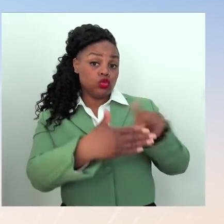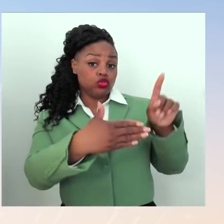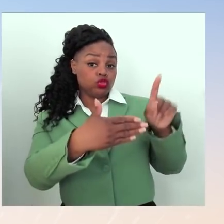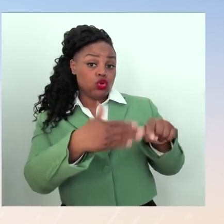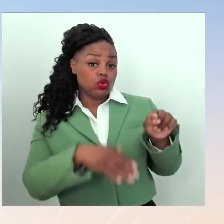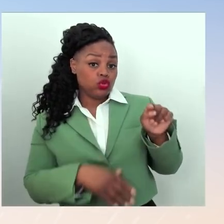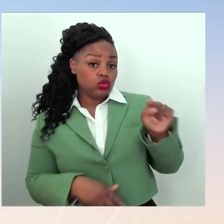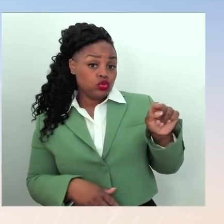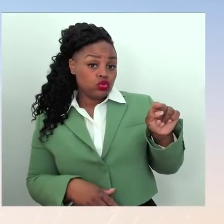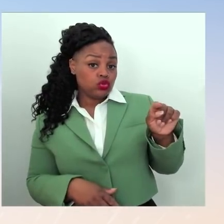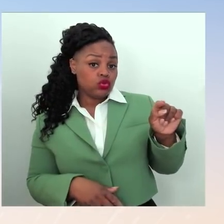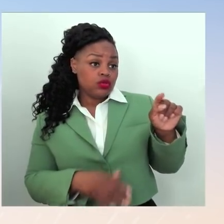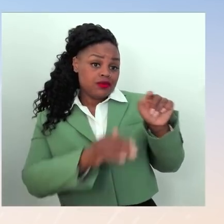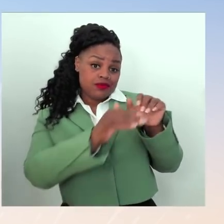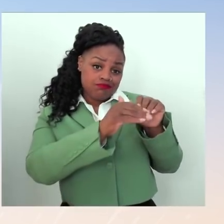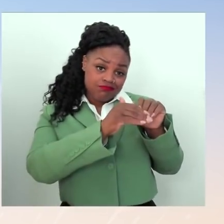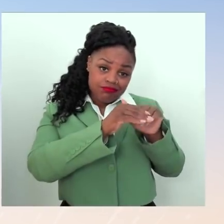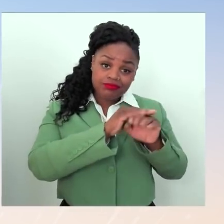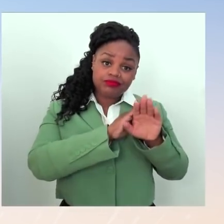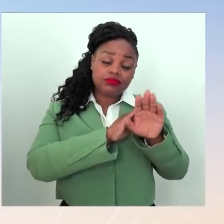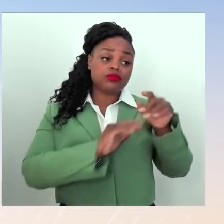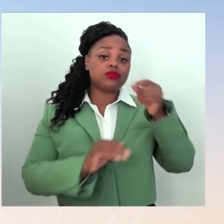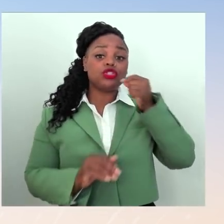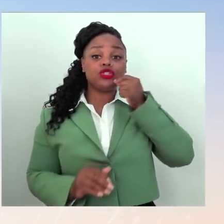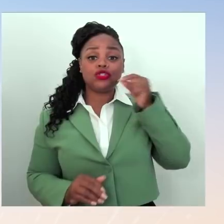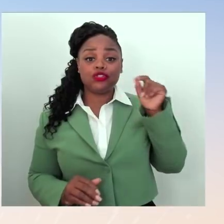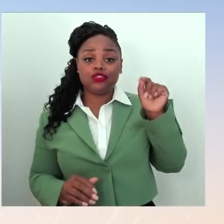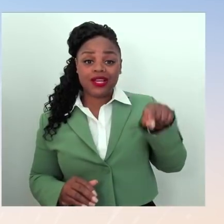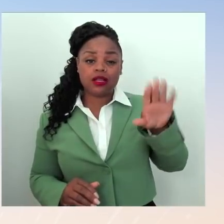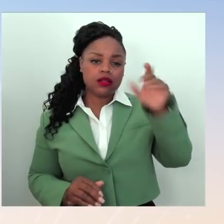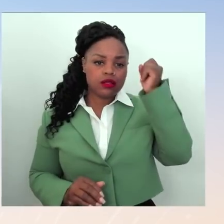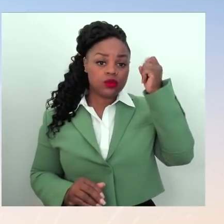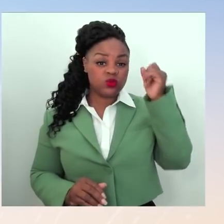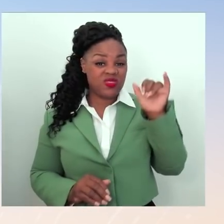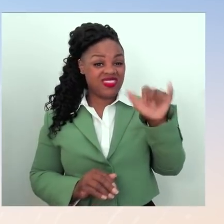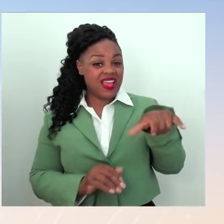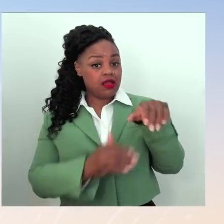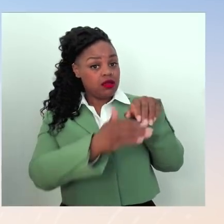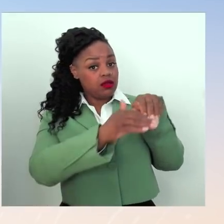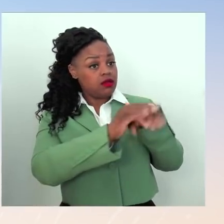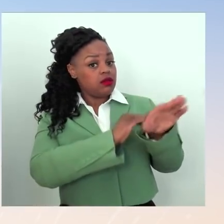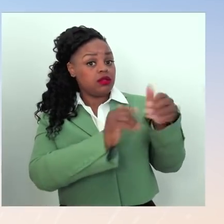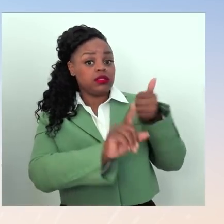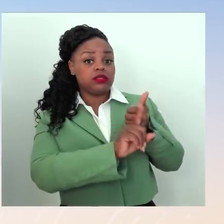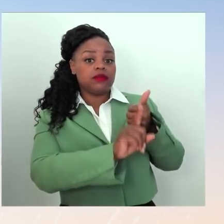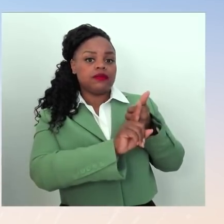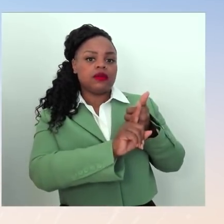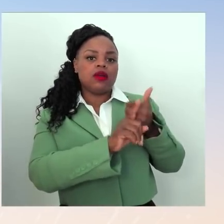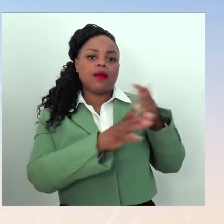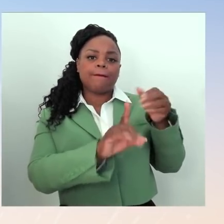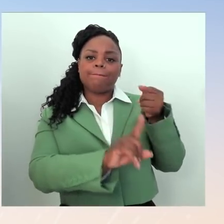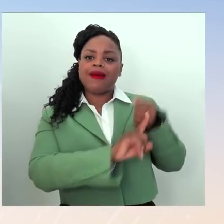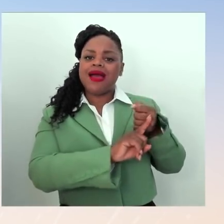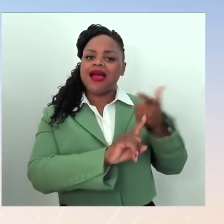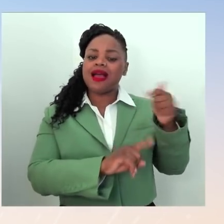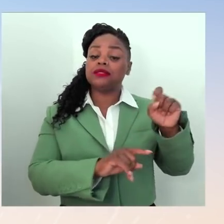And also, there was an anticipation of that that was -- that was -- it was factored in, as gas prices have gone up.